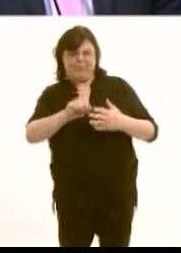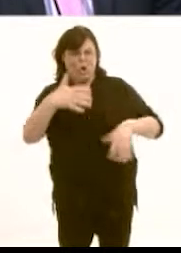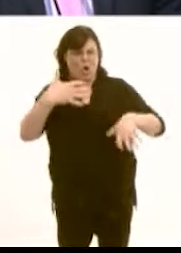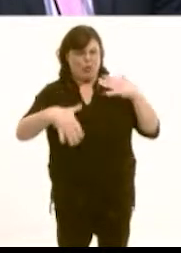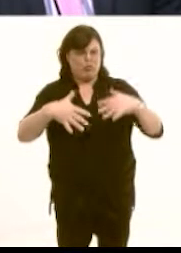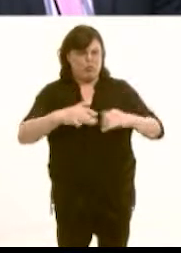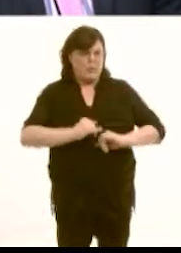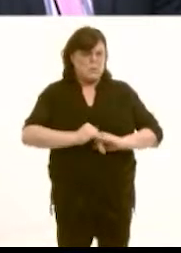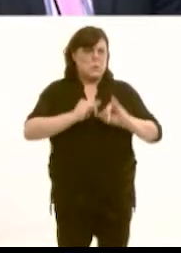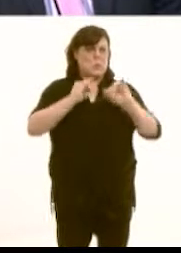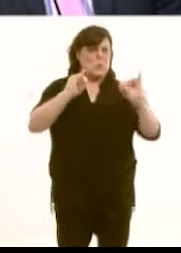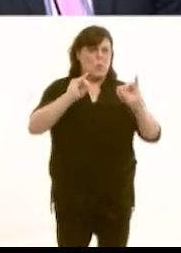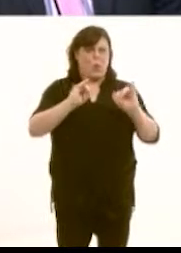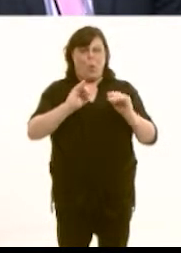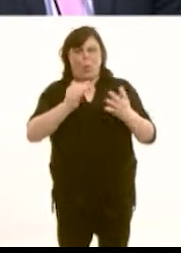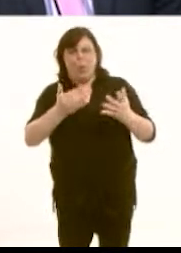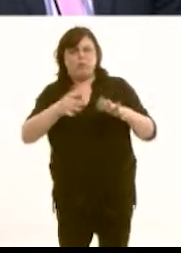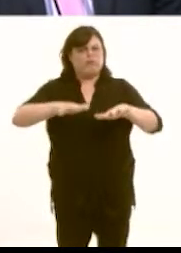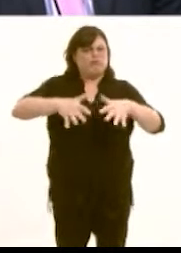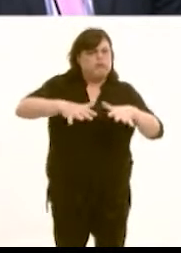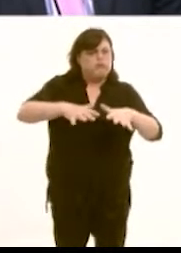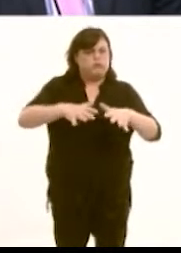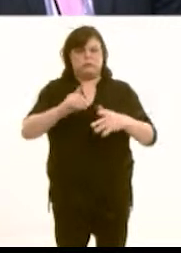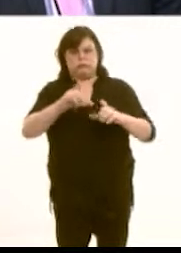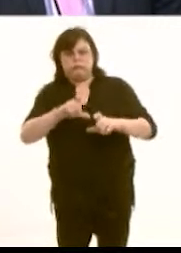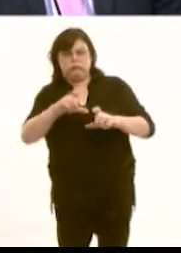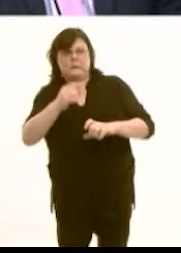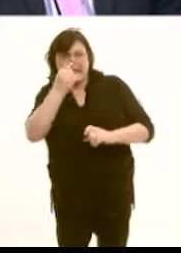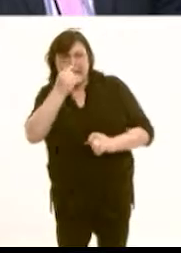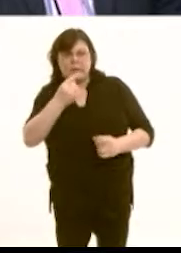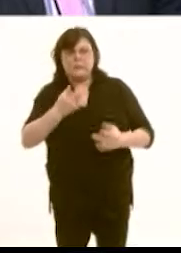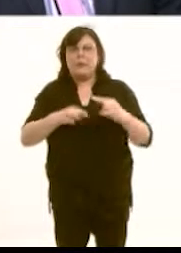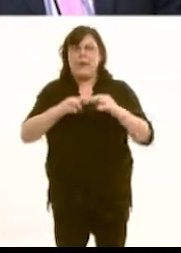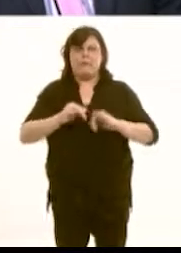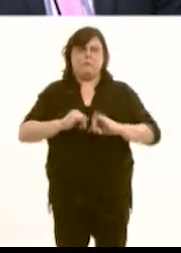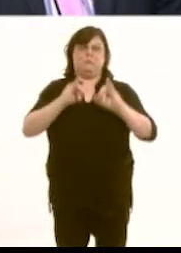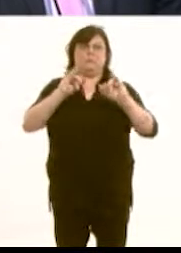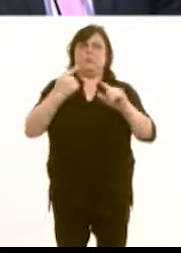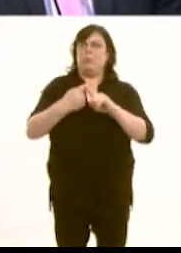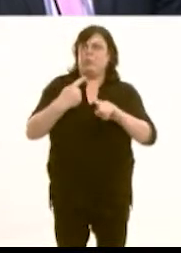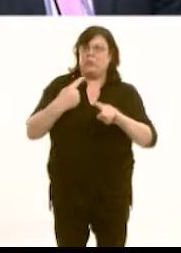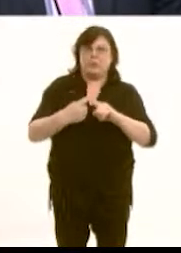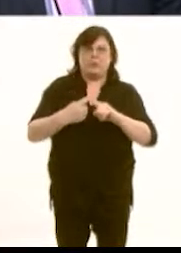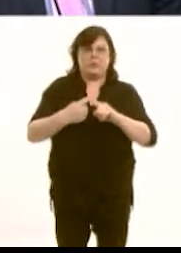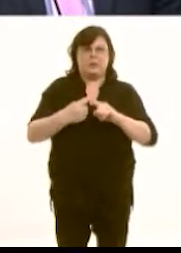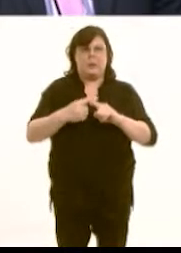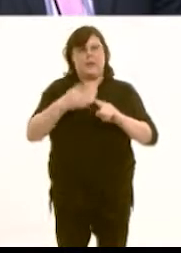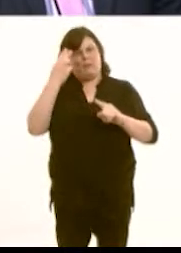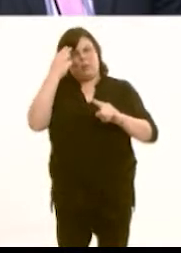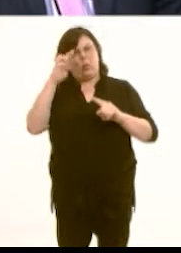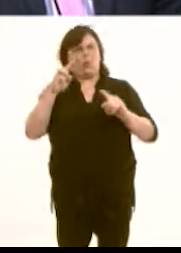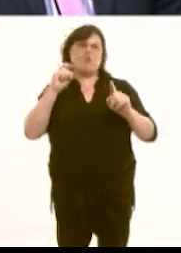condition. Where somebody is an emergency, where they are categorised as red, then we see, of course,